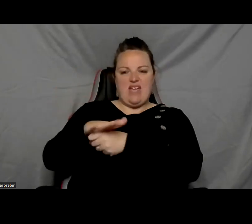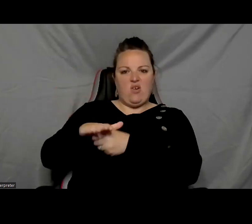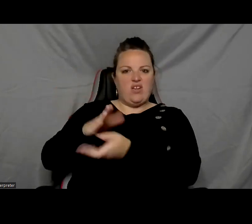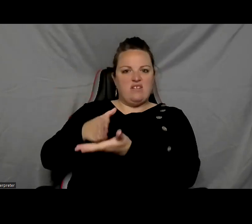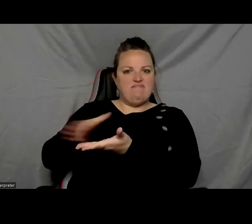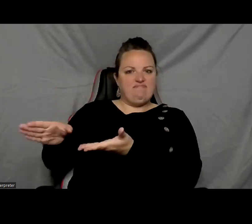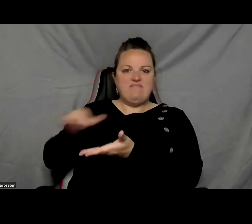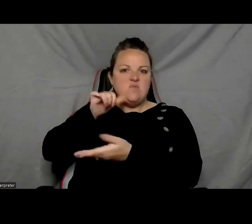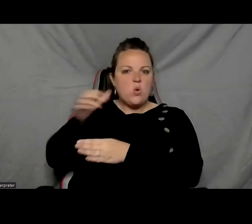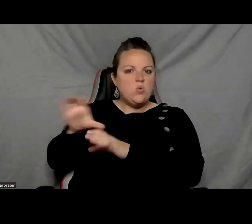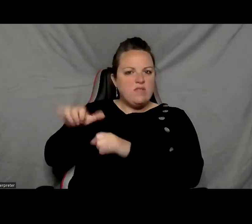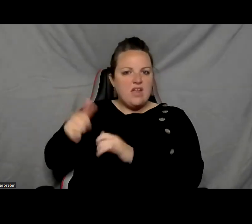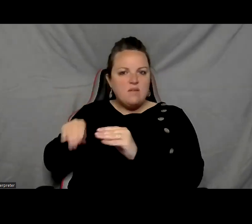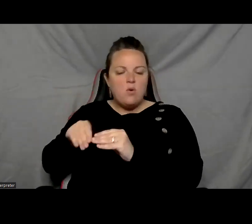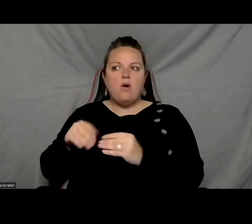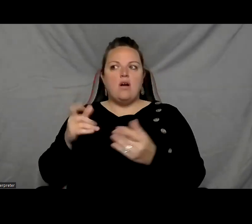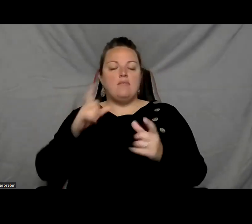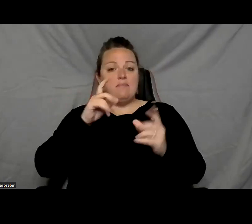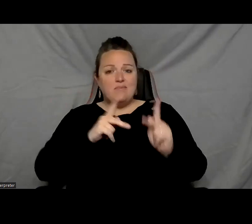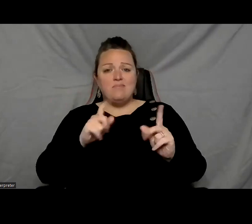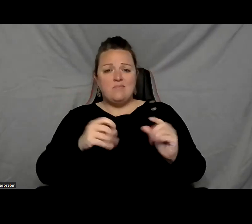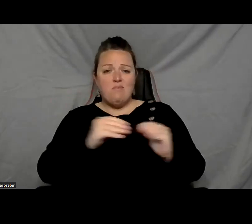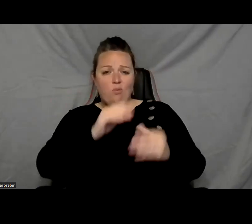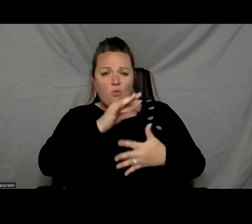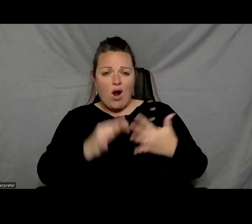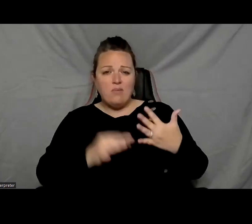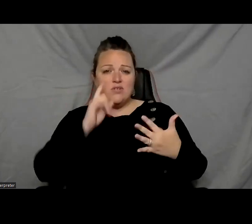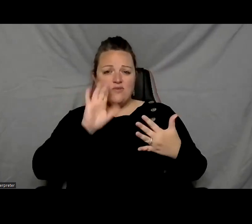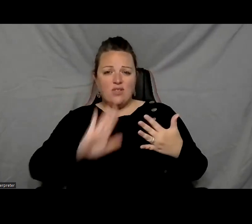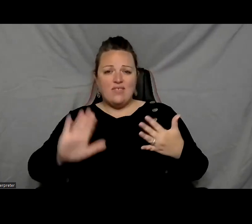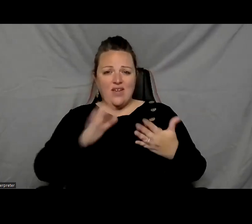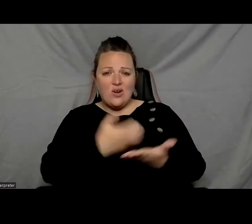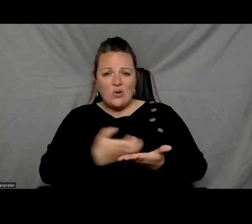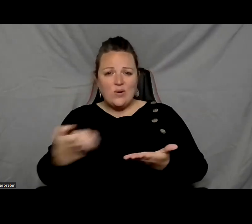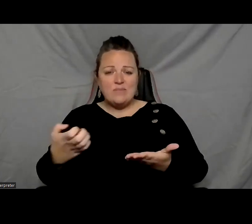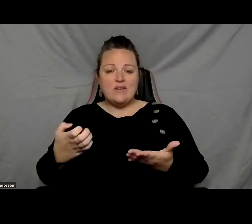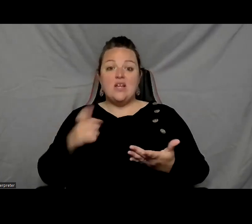be able to get the goods that they need? Get the repair? These products are essential for